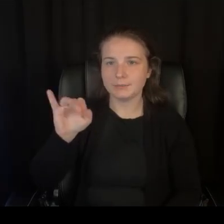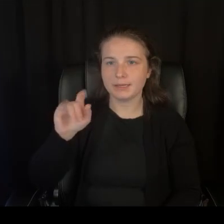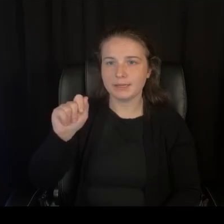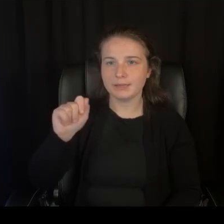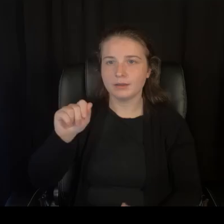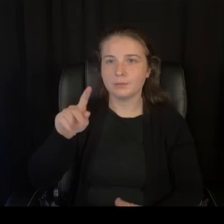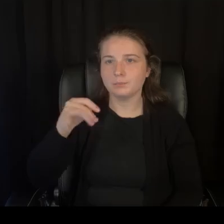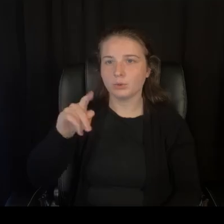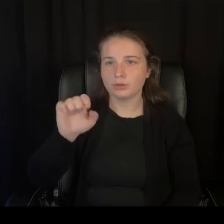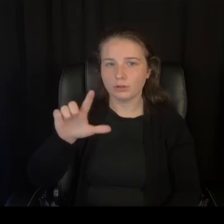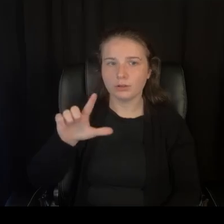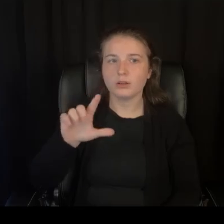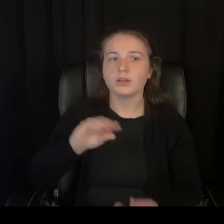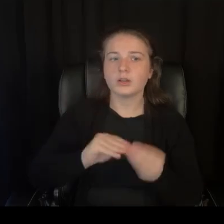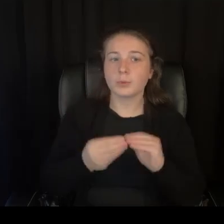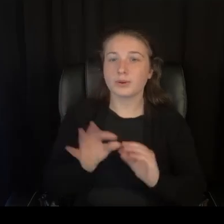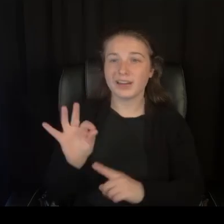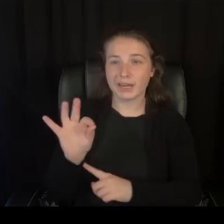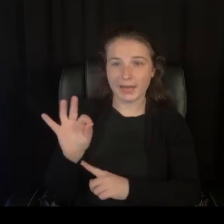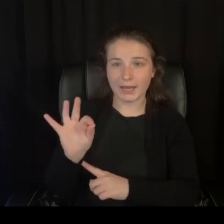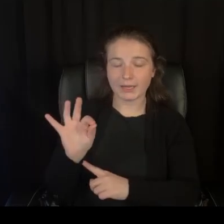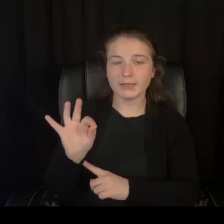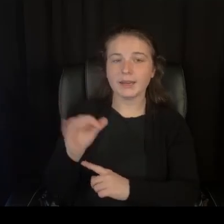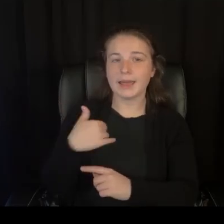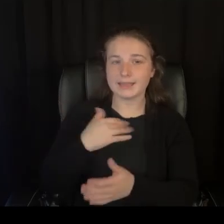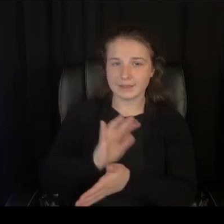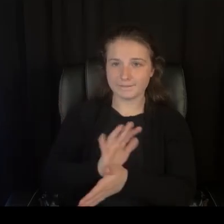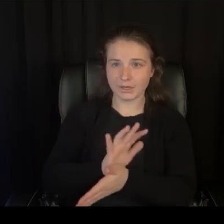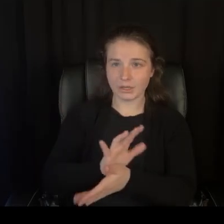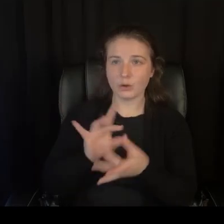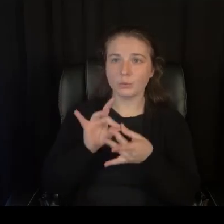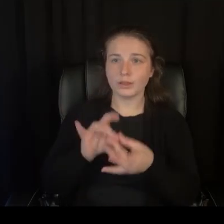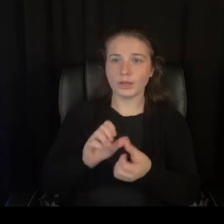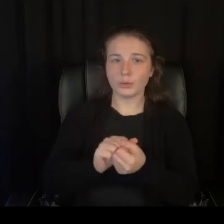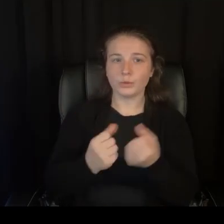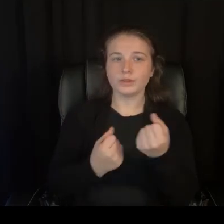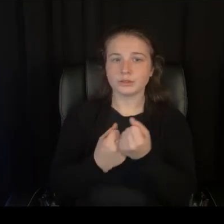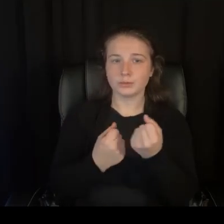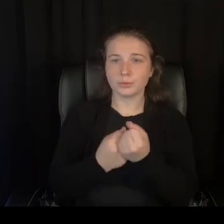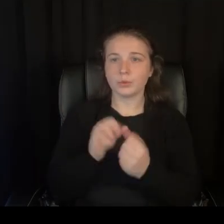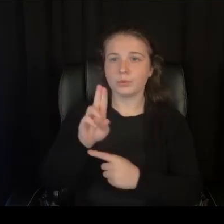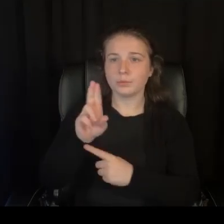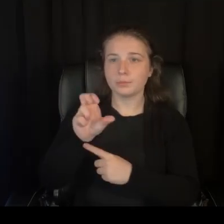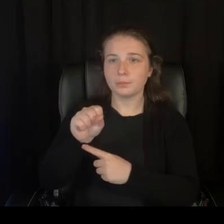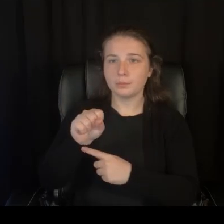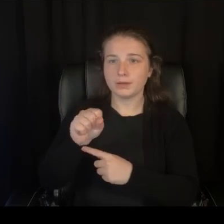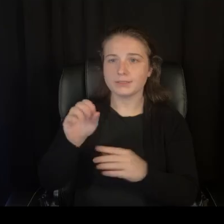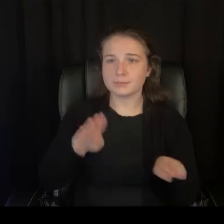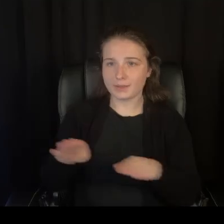Strategy nine of the video series includes a video on strategies to support school bus behavior.